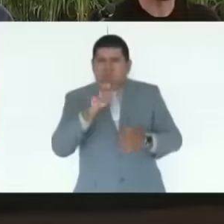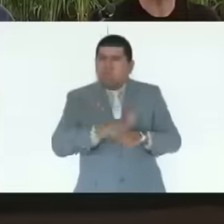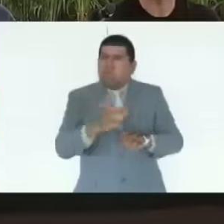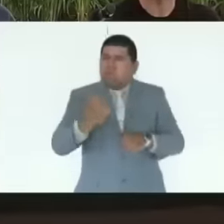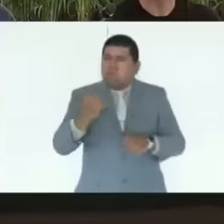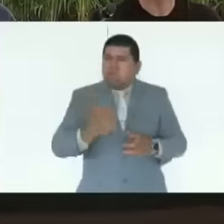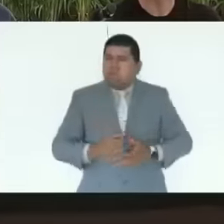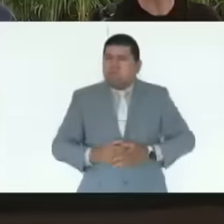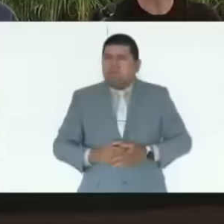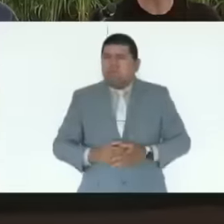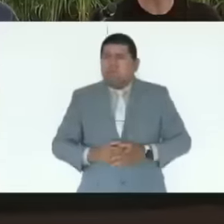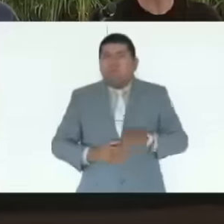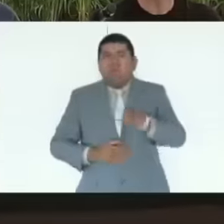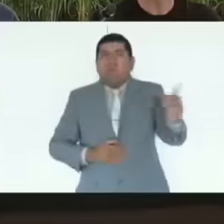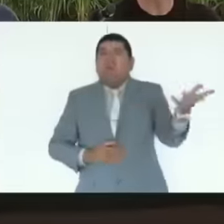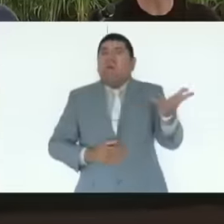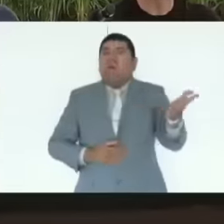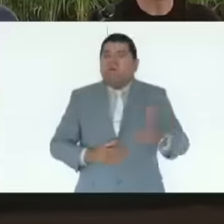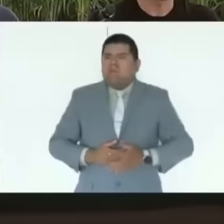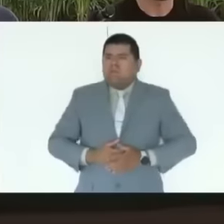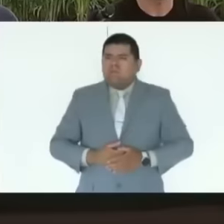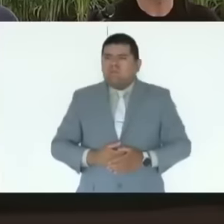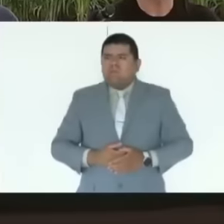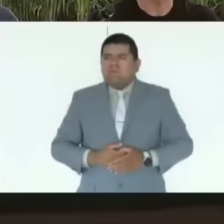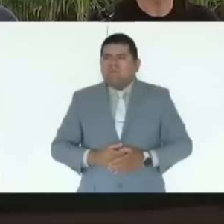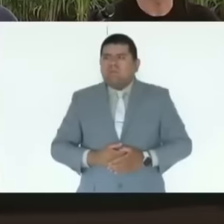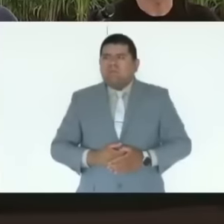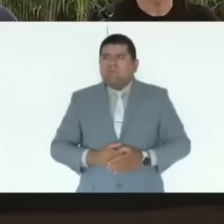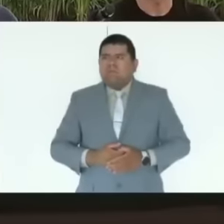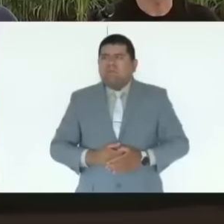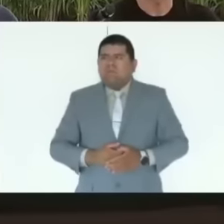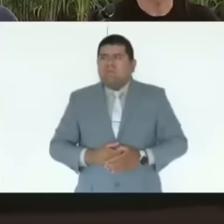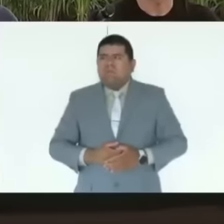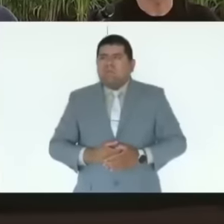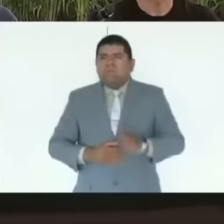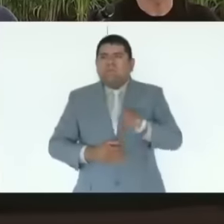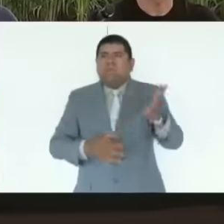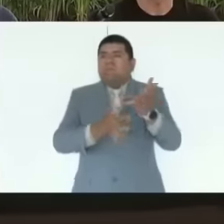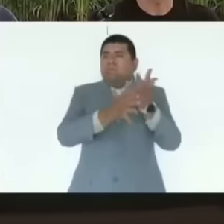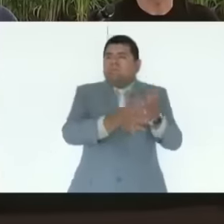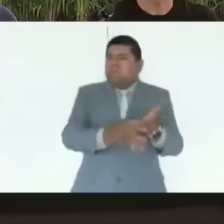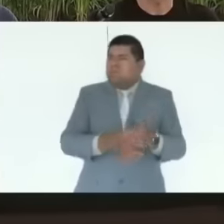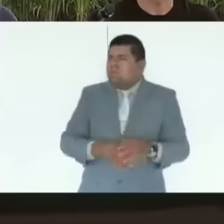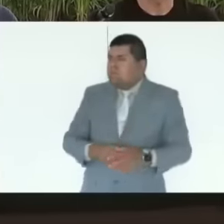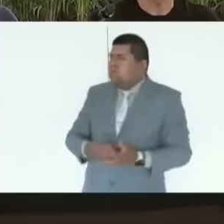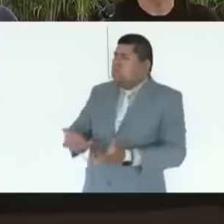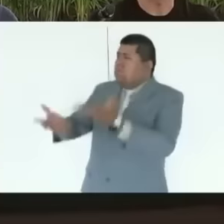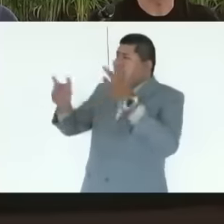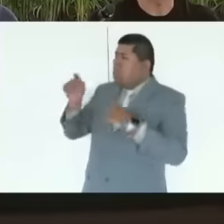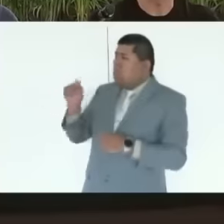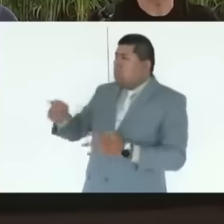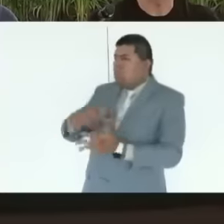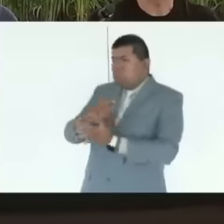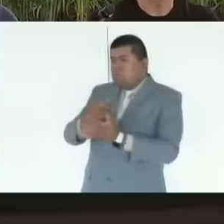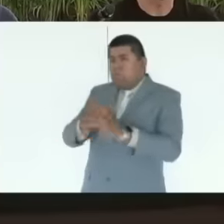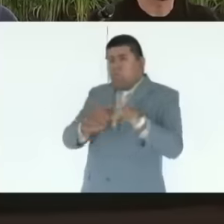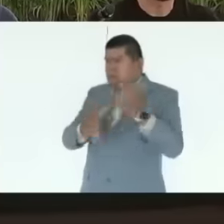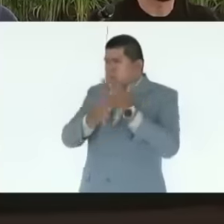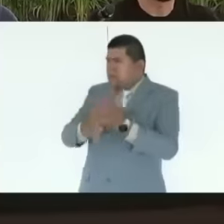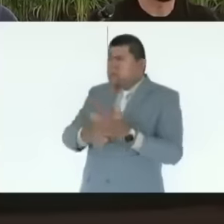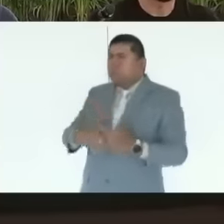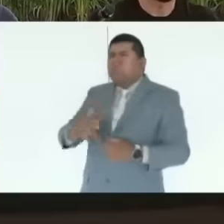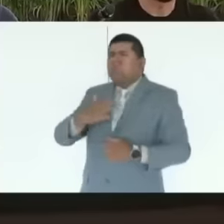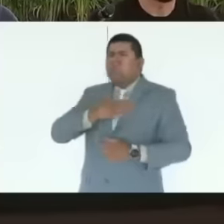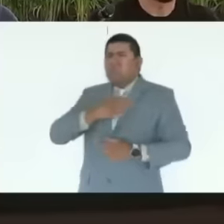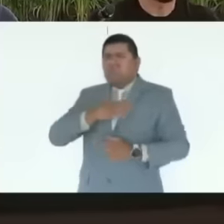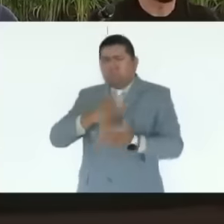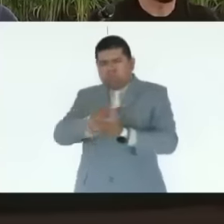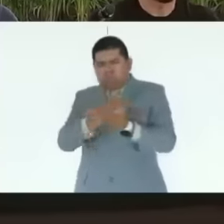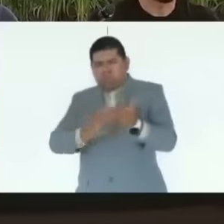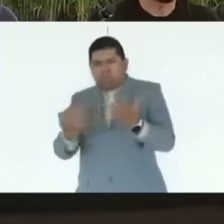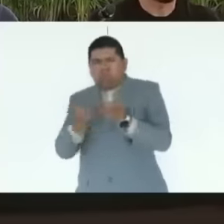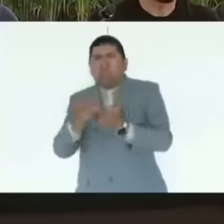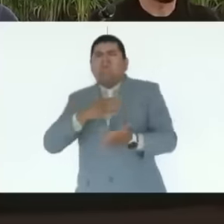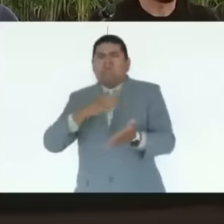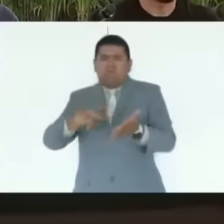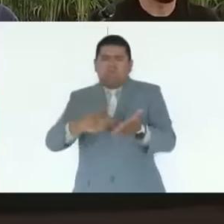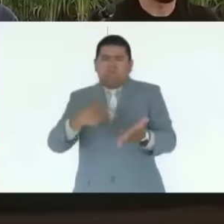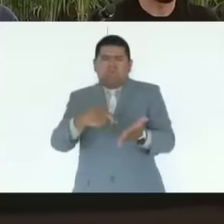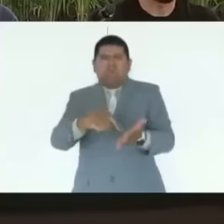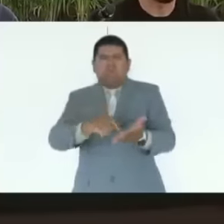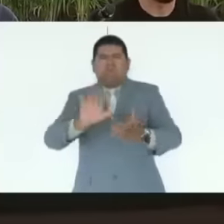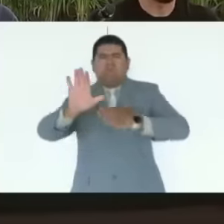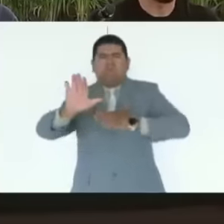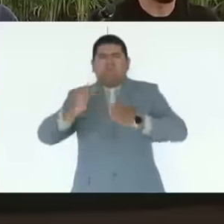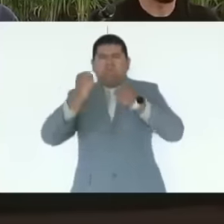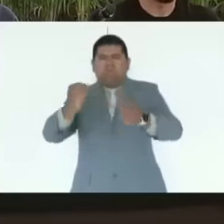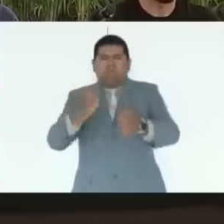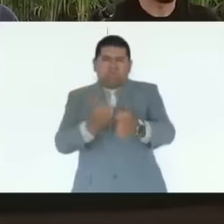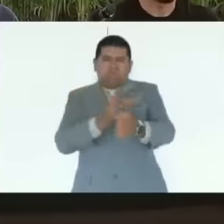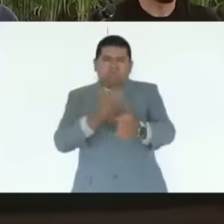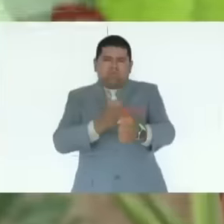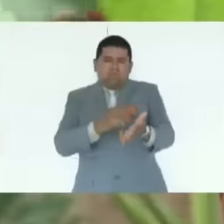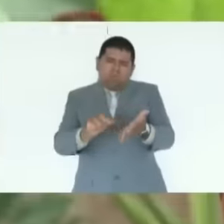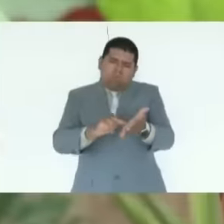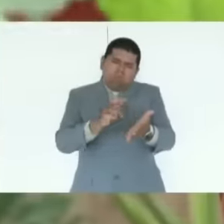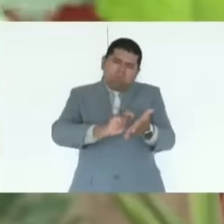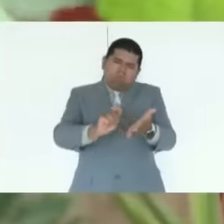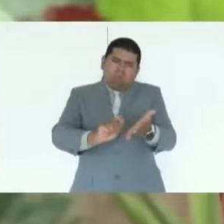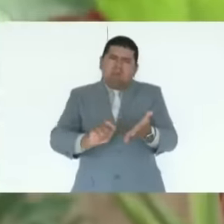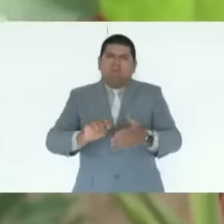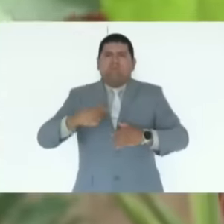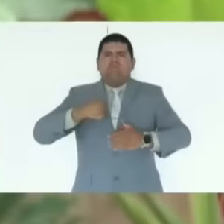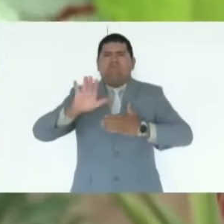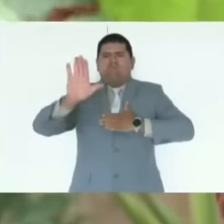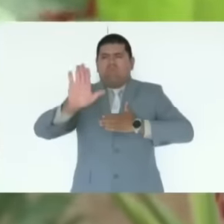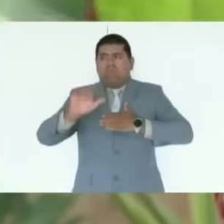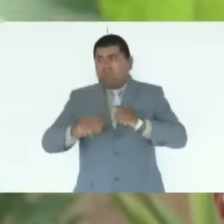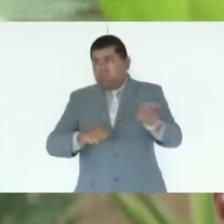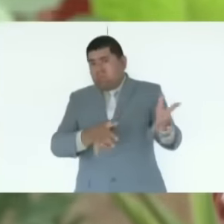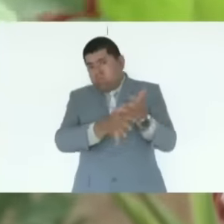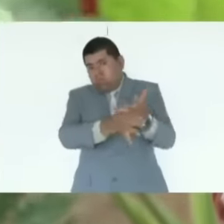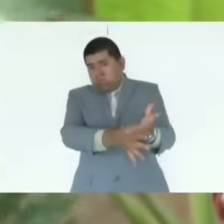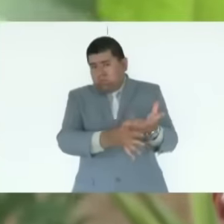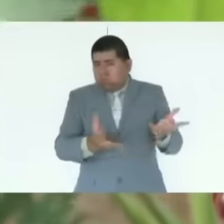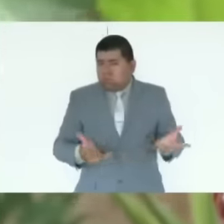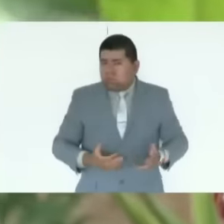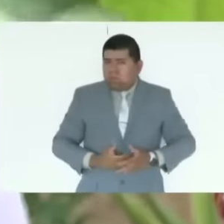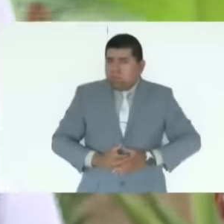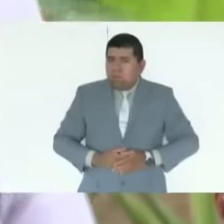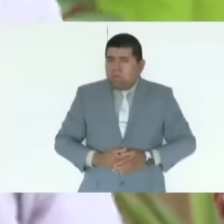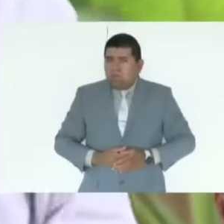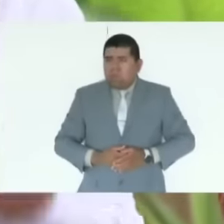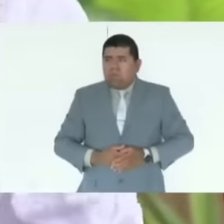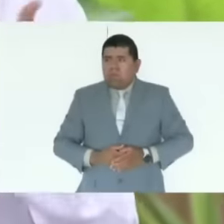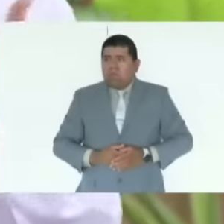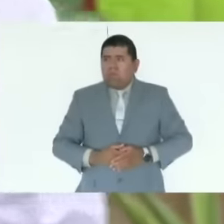good they said they were going to continue the welfare programs, I signed it even in blood,